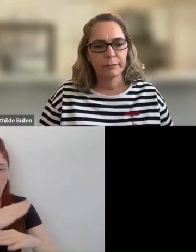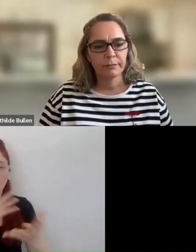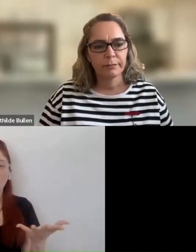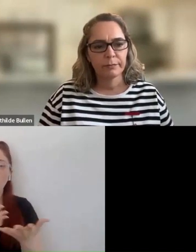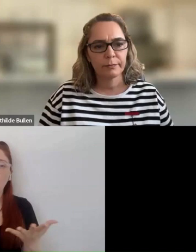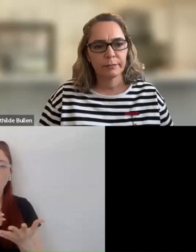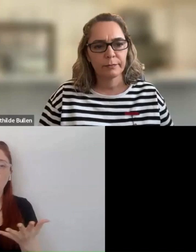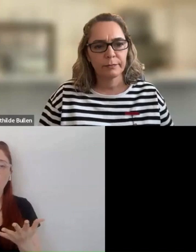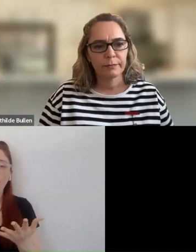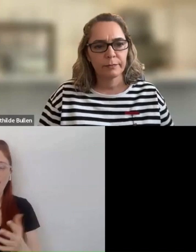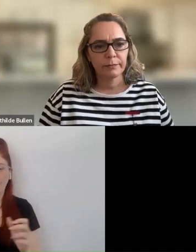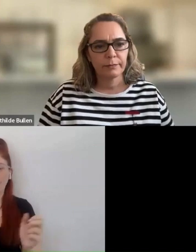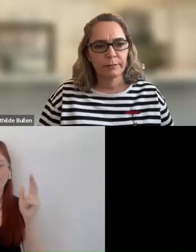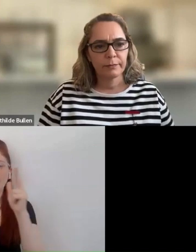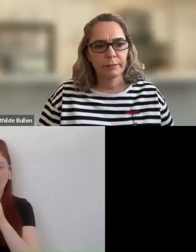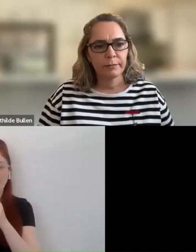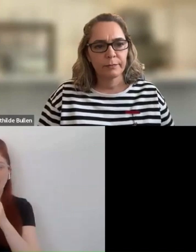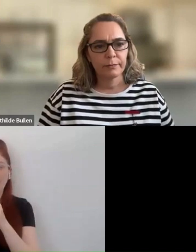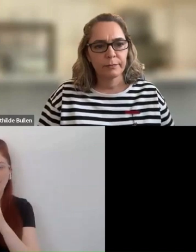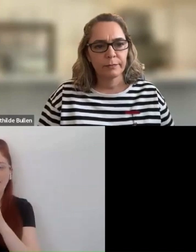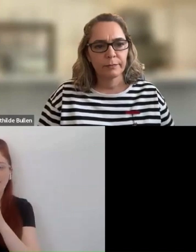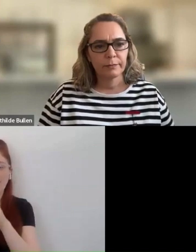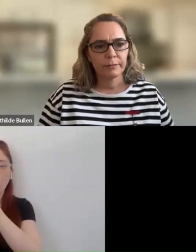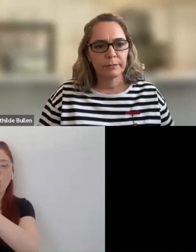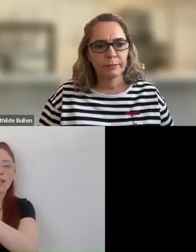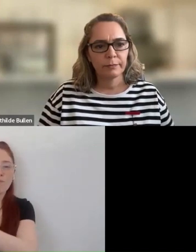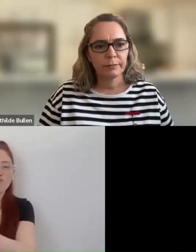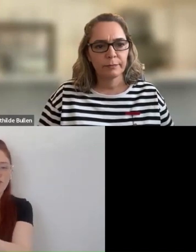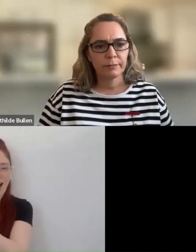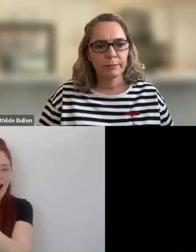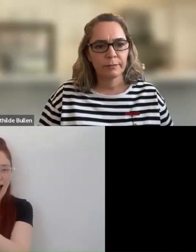four years, and a decade previously, was at the Art